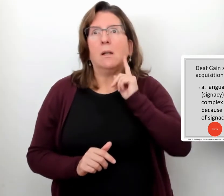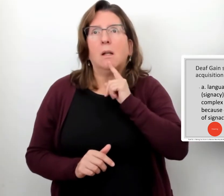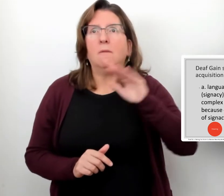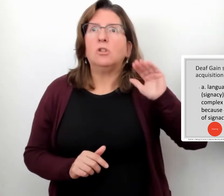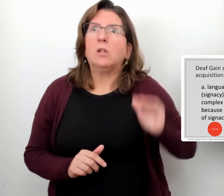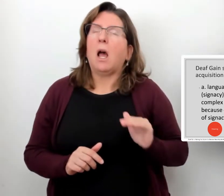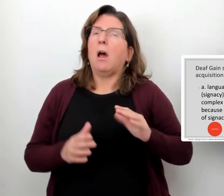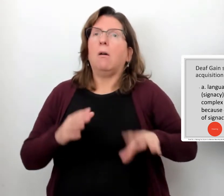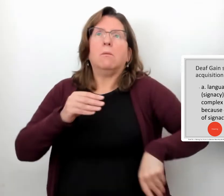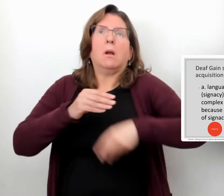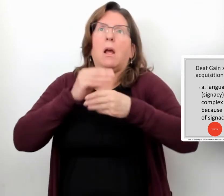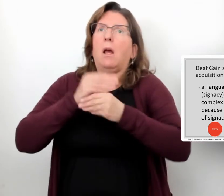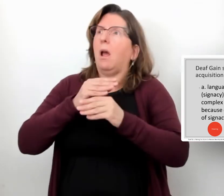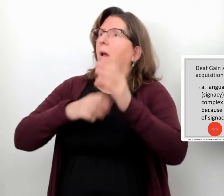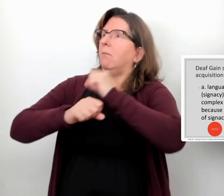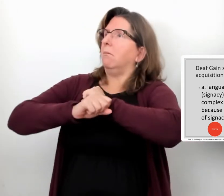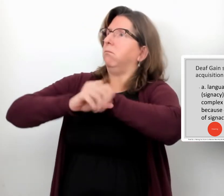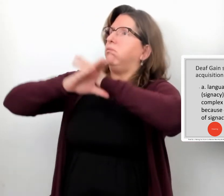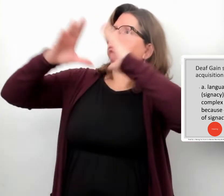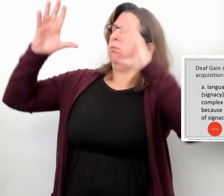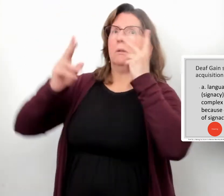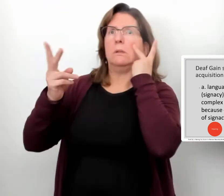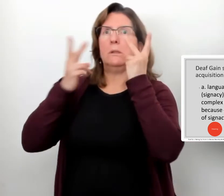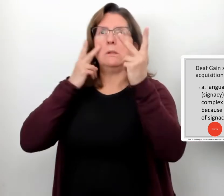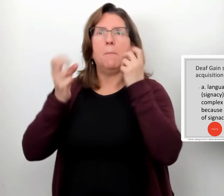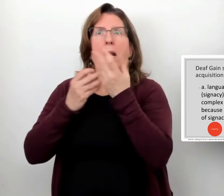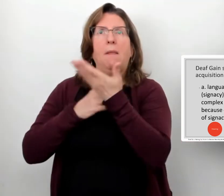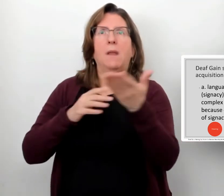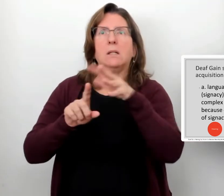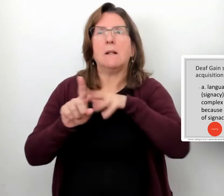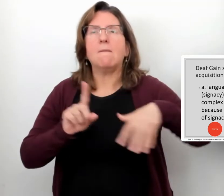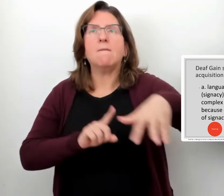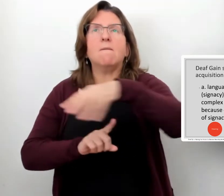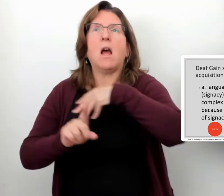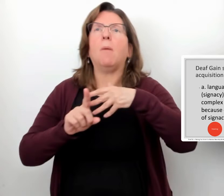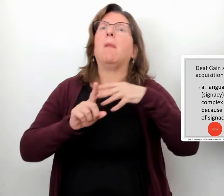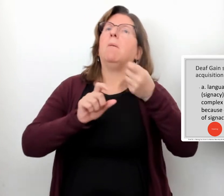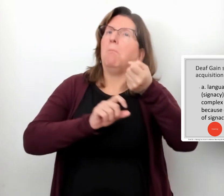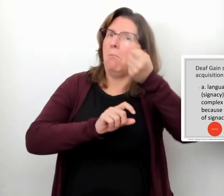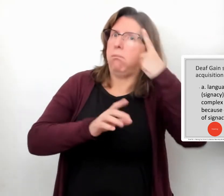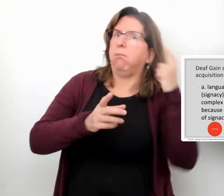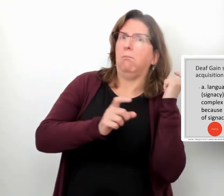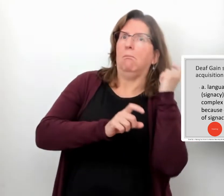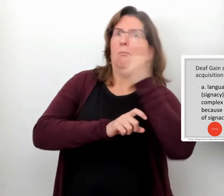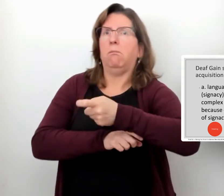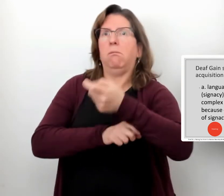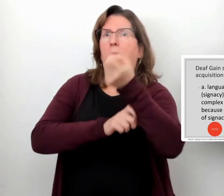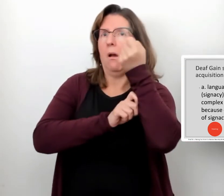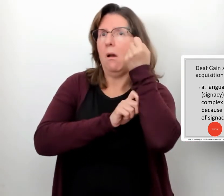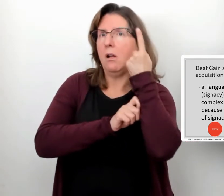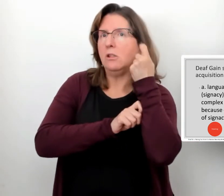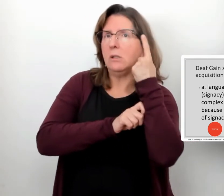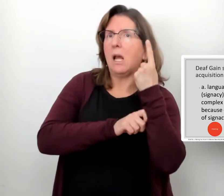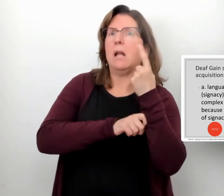The deaf child incorporates NATURALLY more visual input from their environment